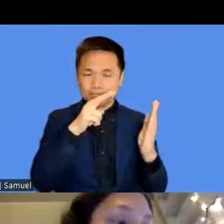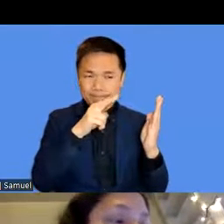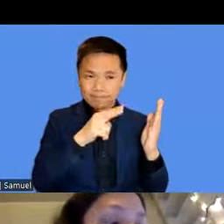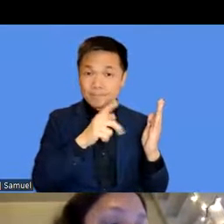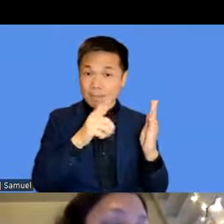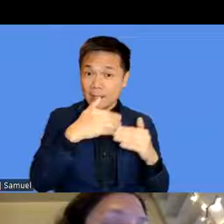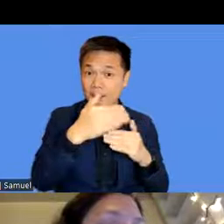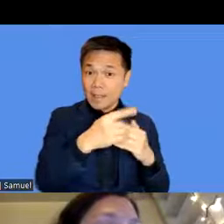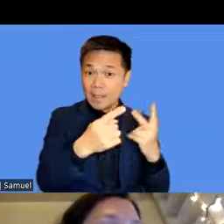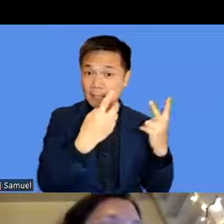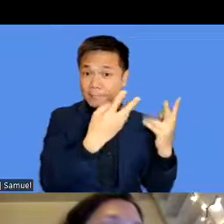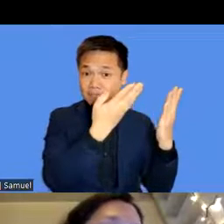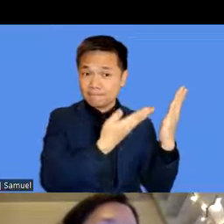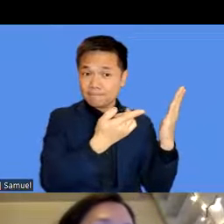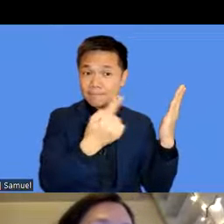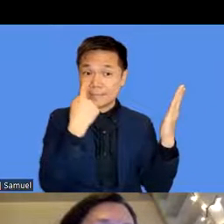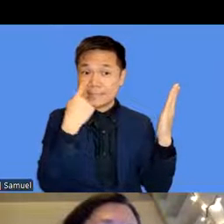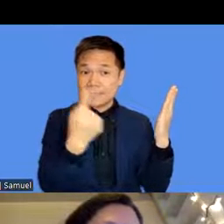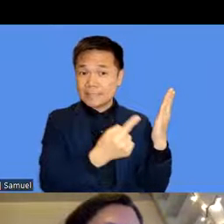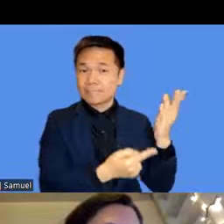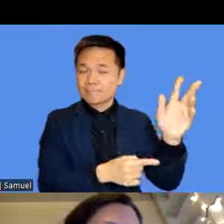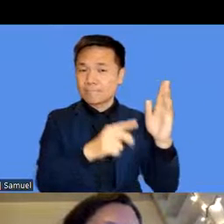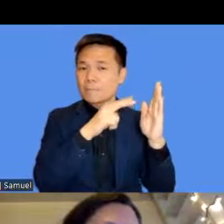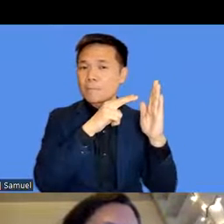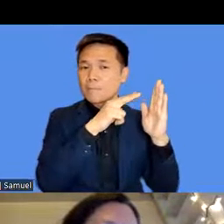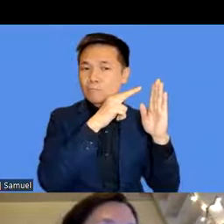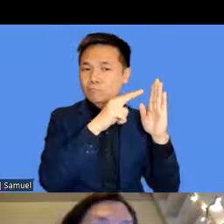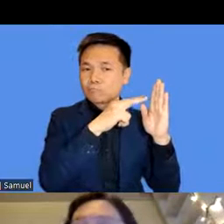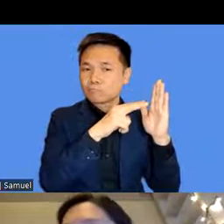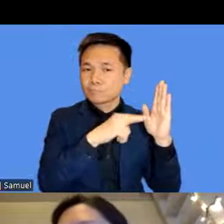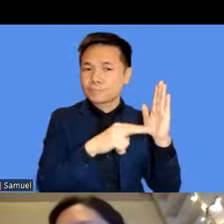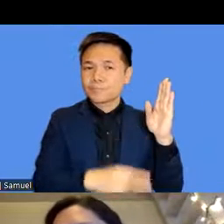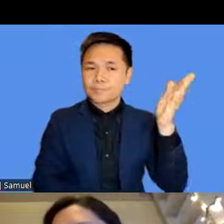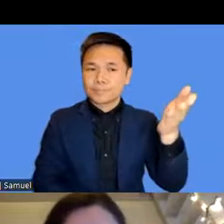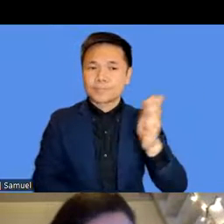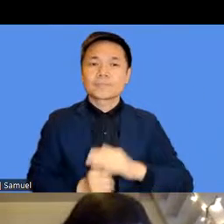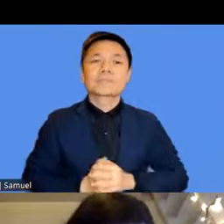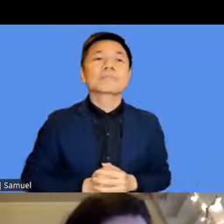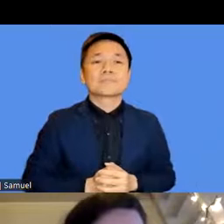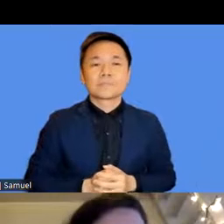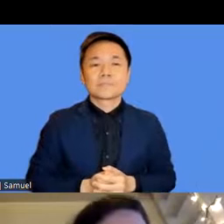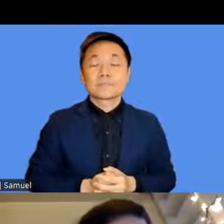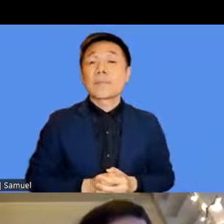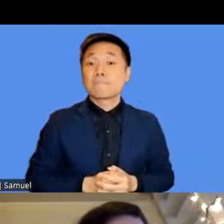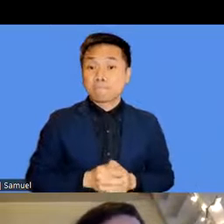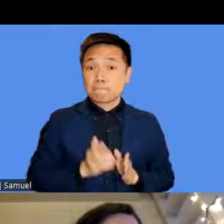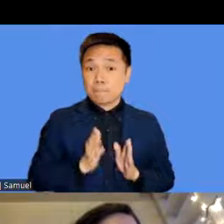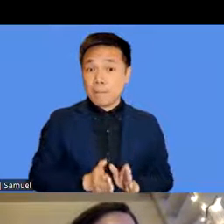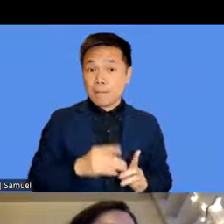to directly monitor, demand, drive change on issues that profoundly impact them and their lives.